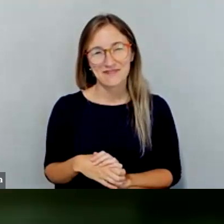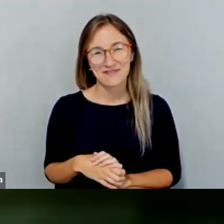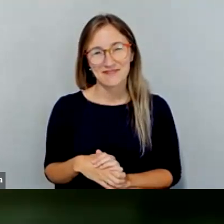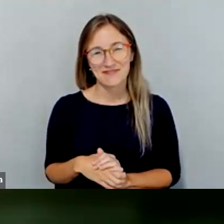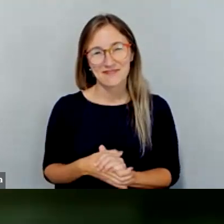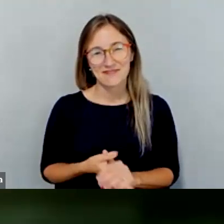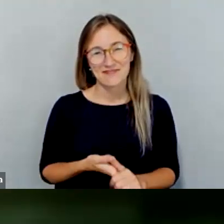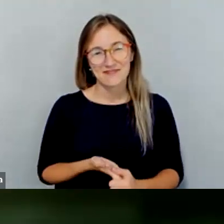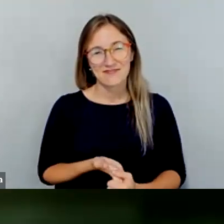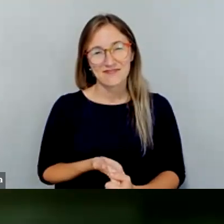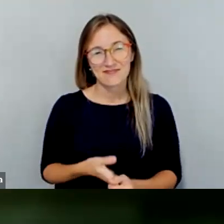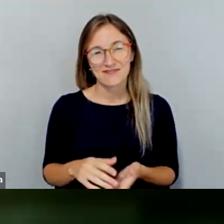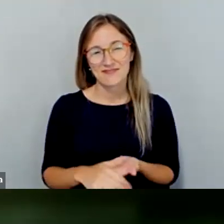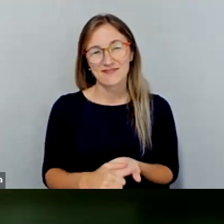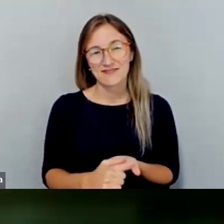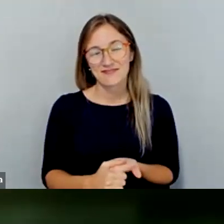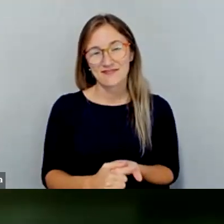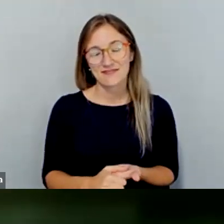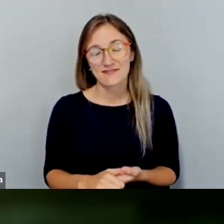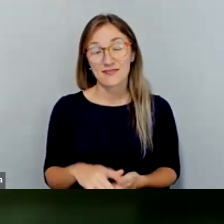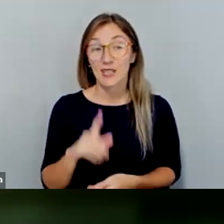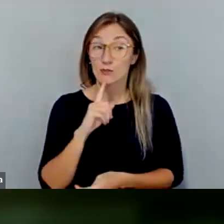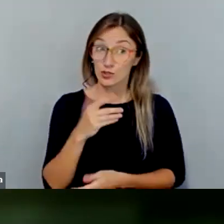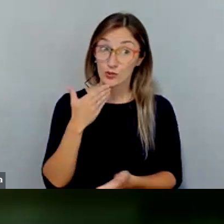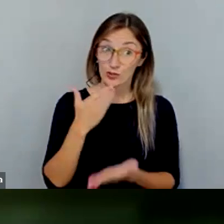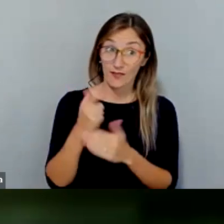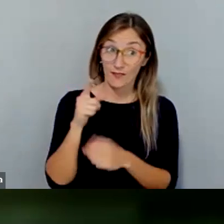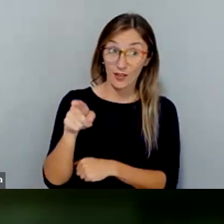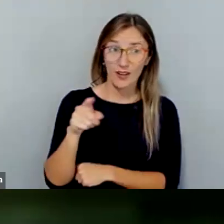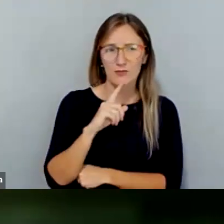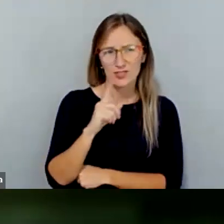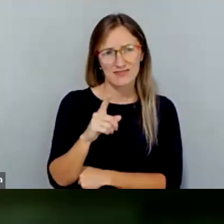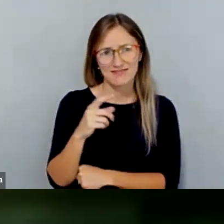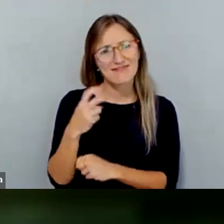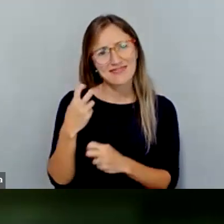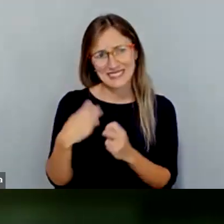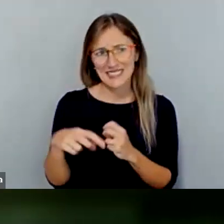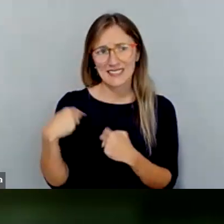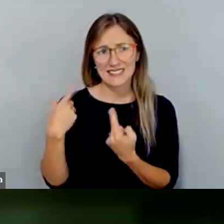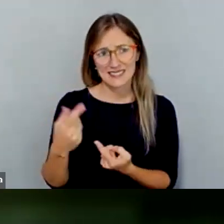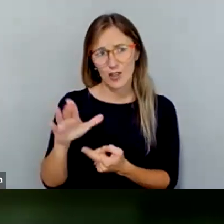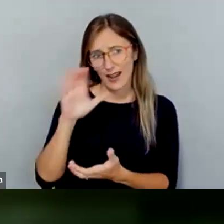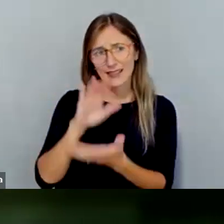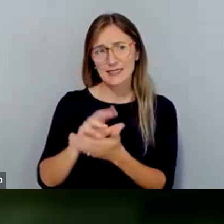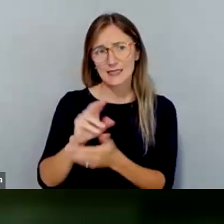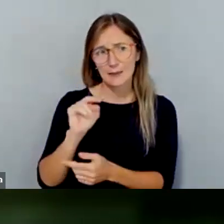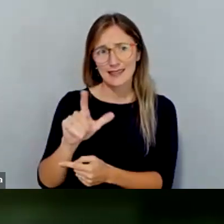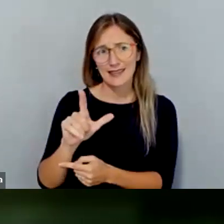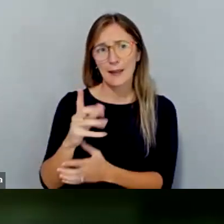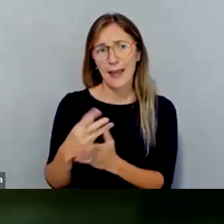be in that space.